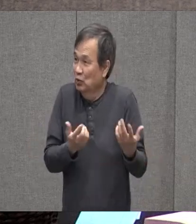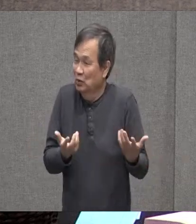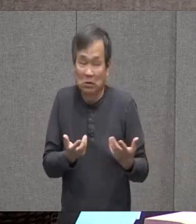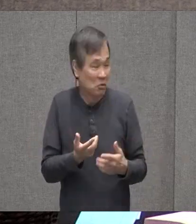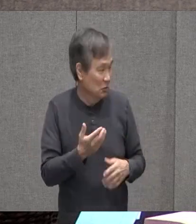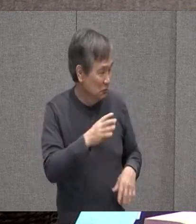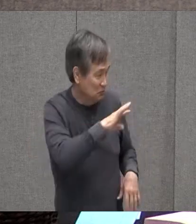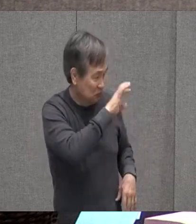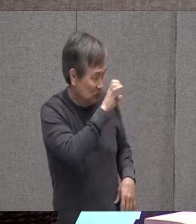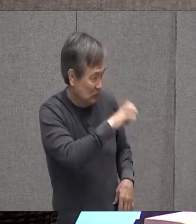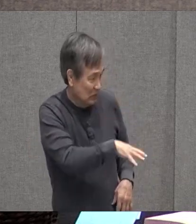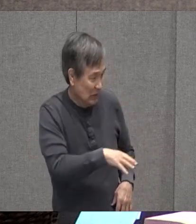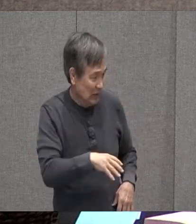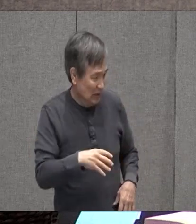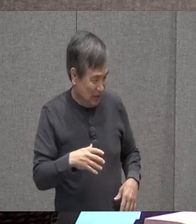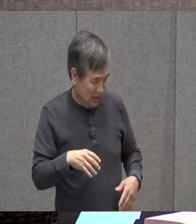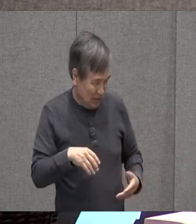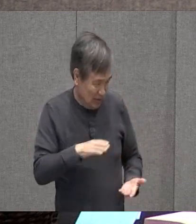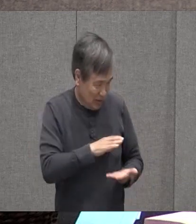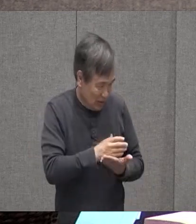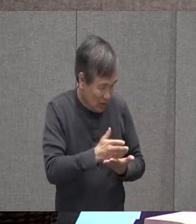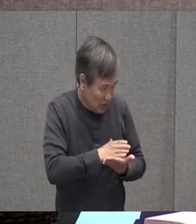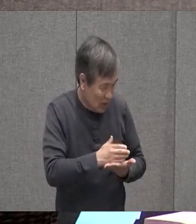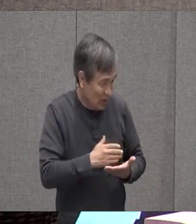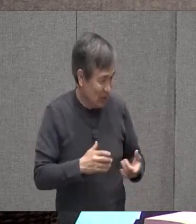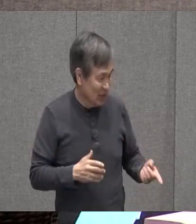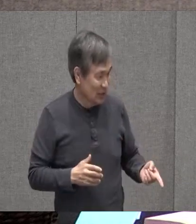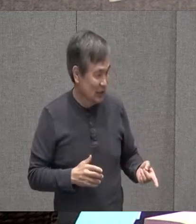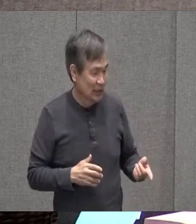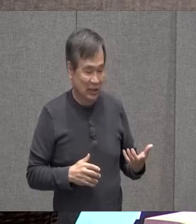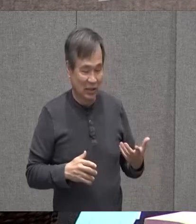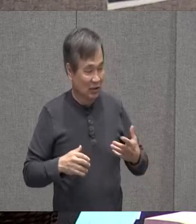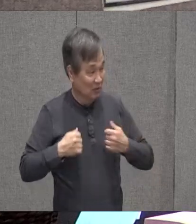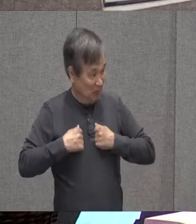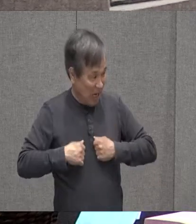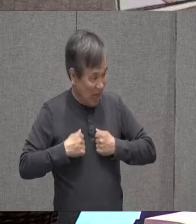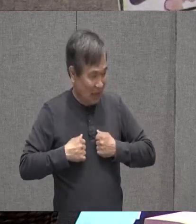"It seems too large to cook in and too small to bathe in."